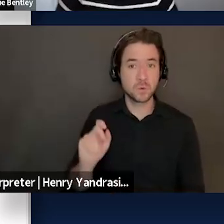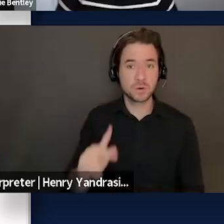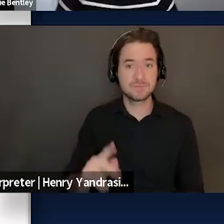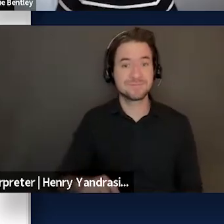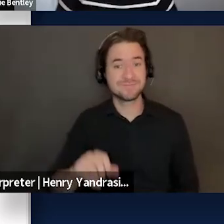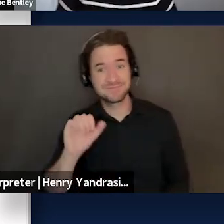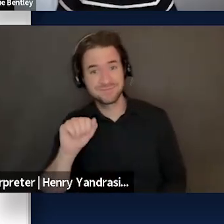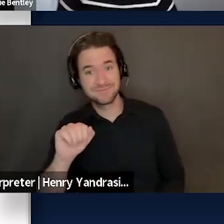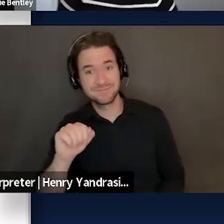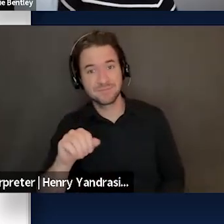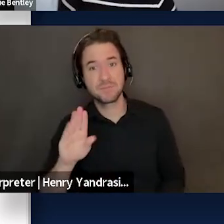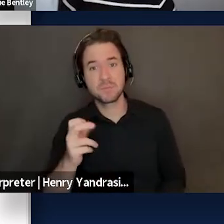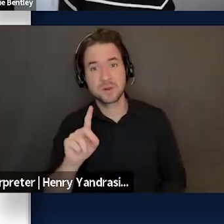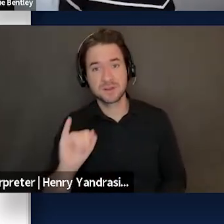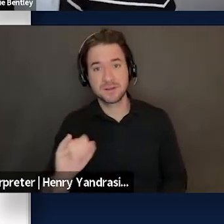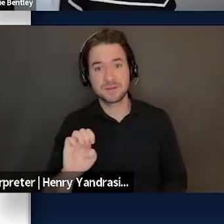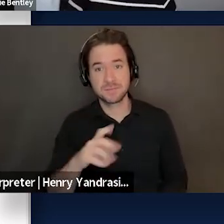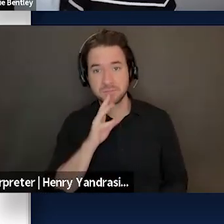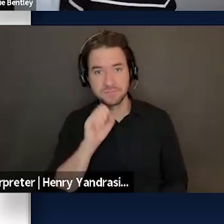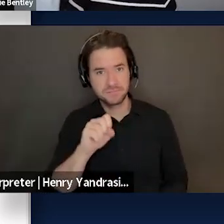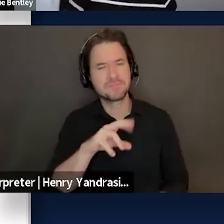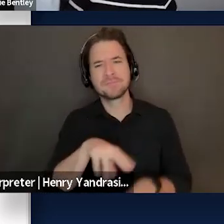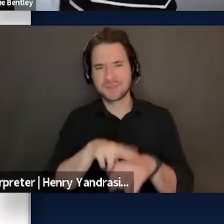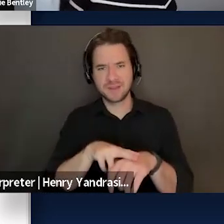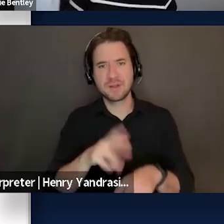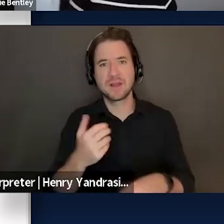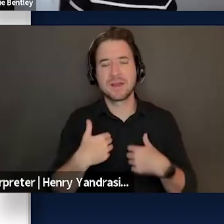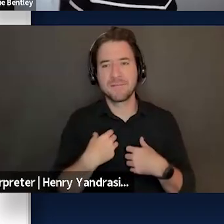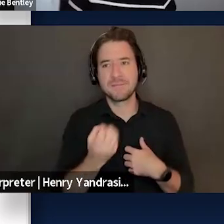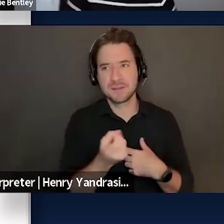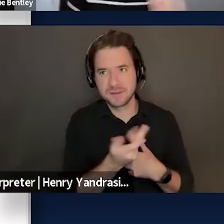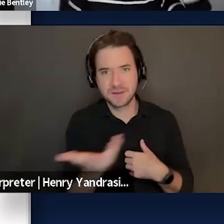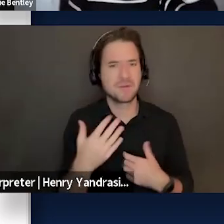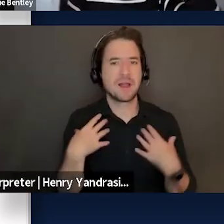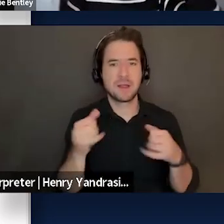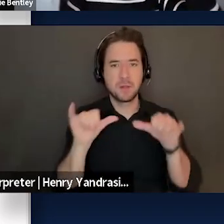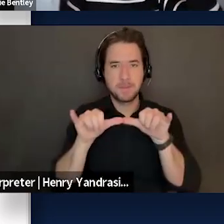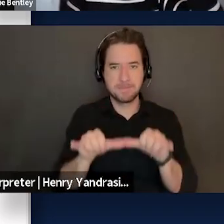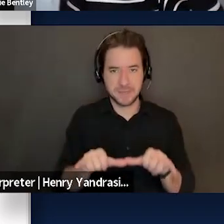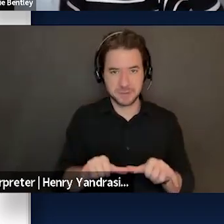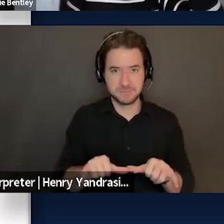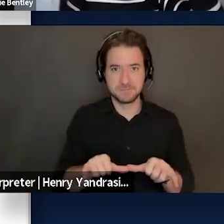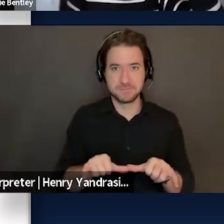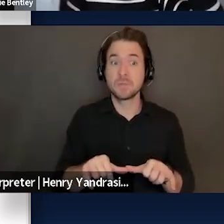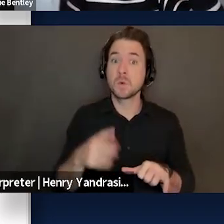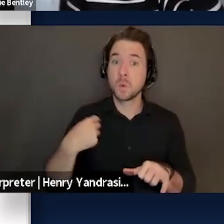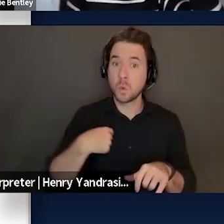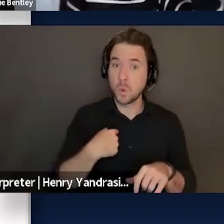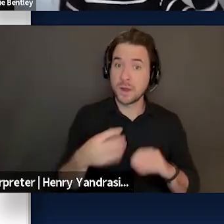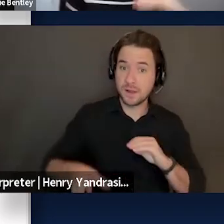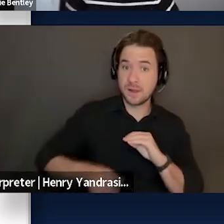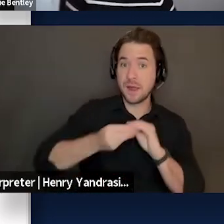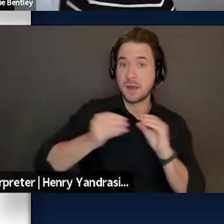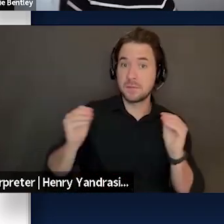Yes, yes, this is Brandy, absolutely. Um, we have a number of health measures here, and as we launch, additional data sets.